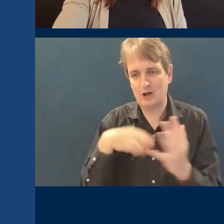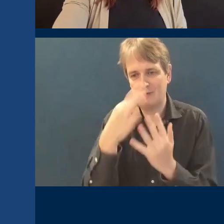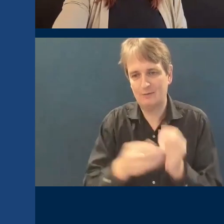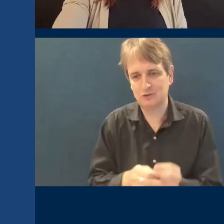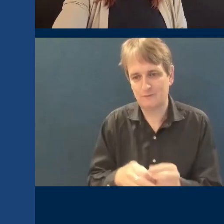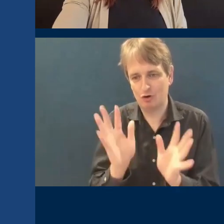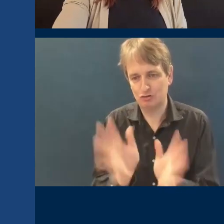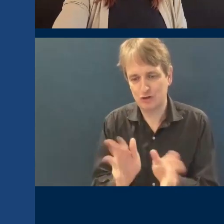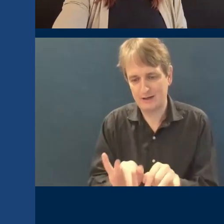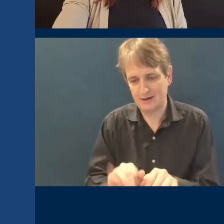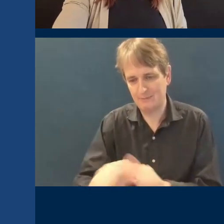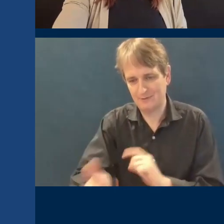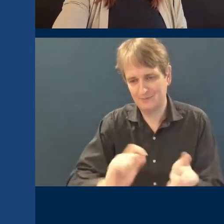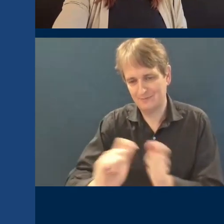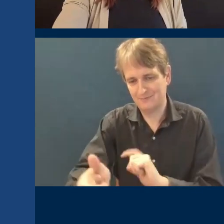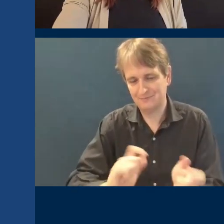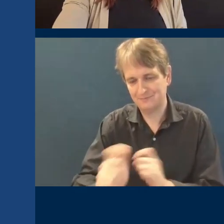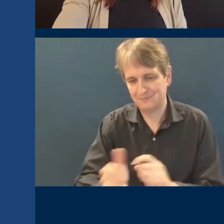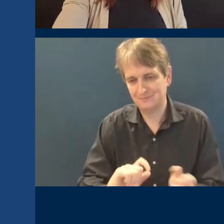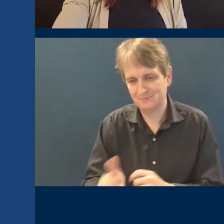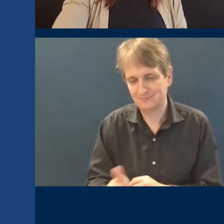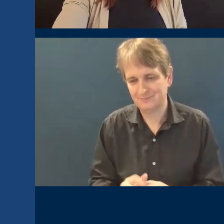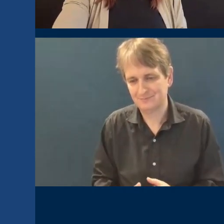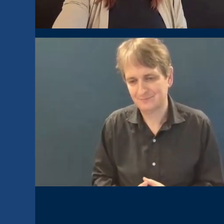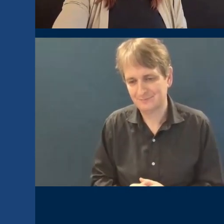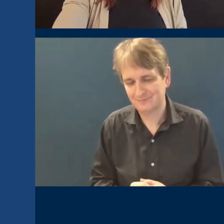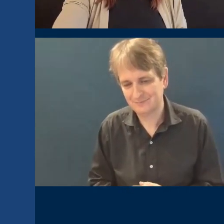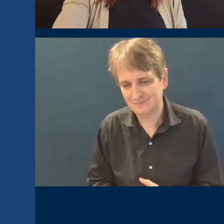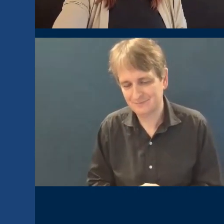It's also really important to have an ability to do a text chat.